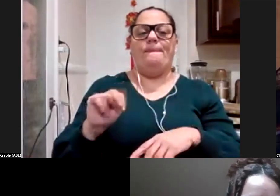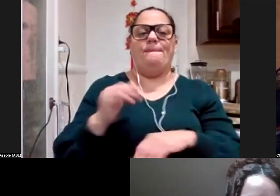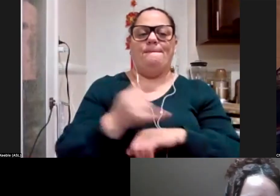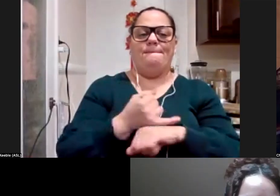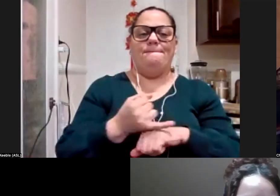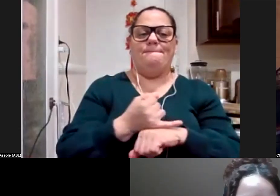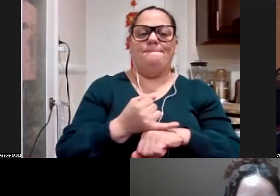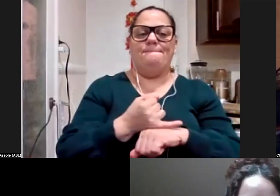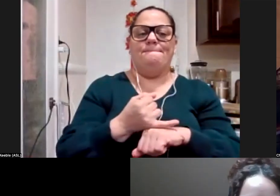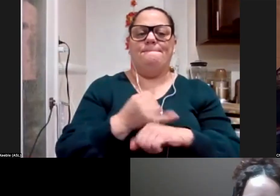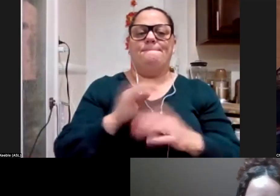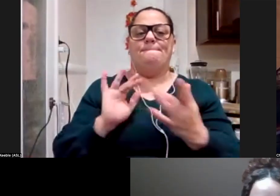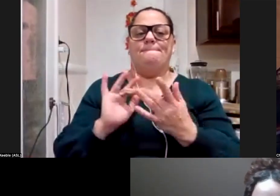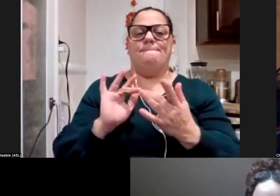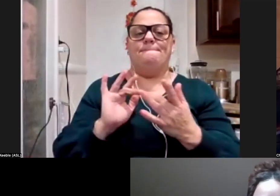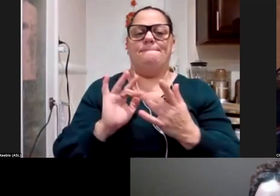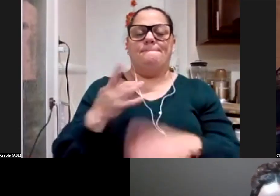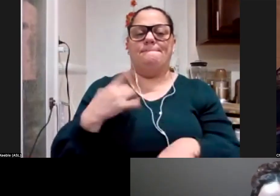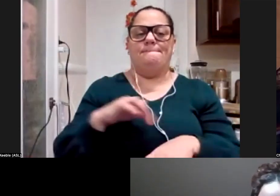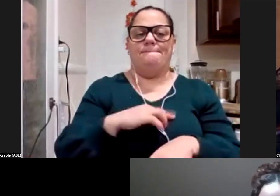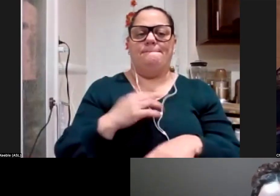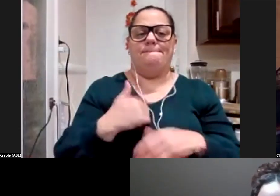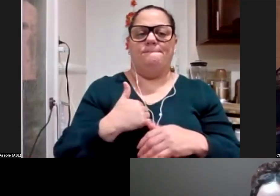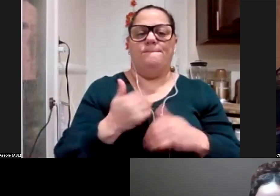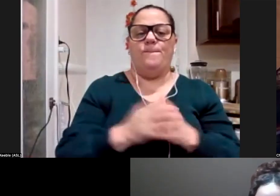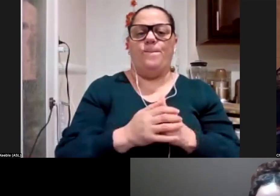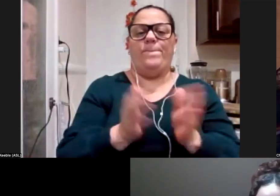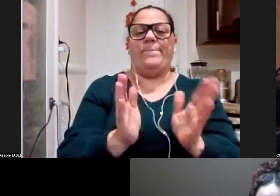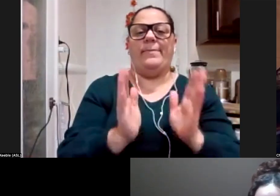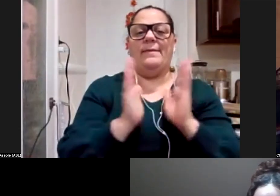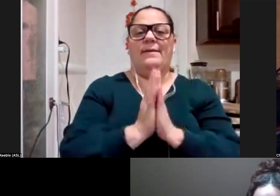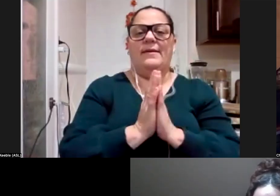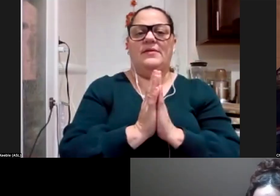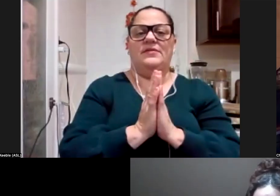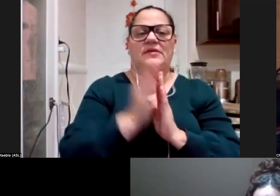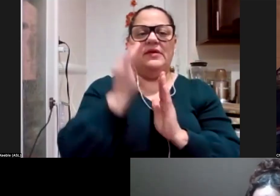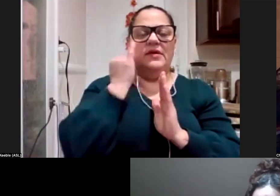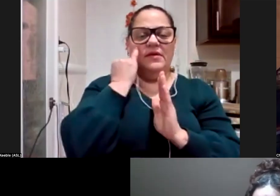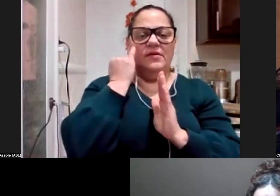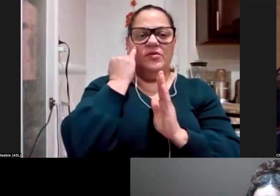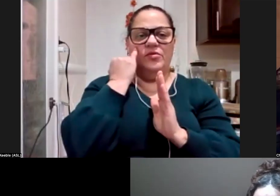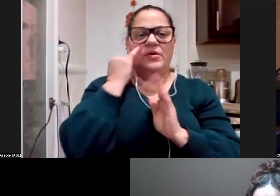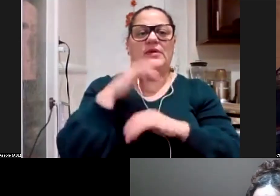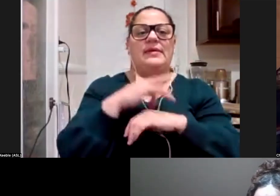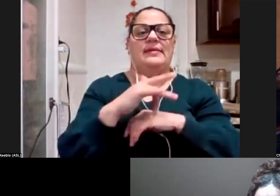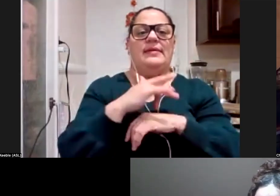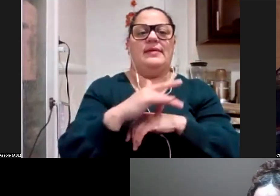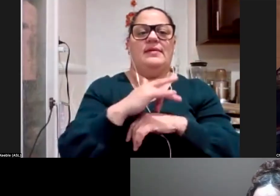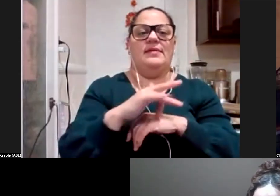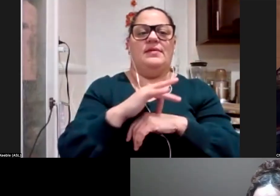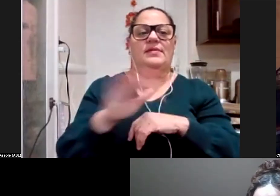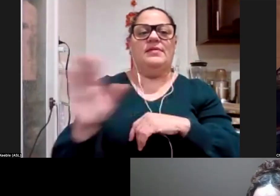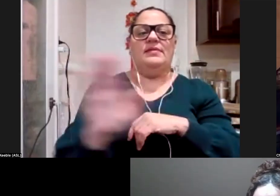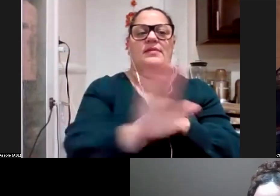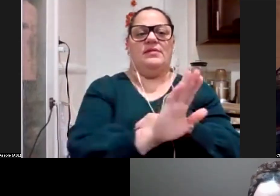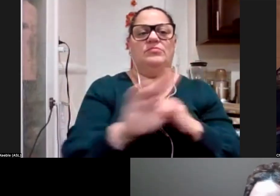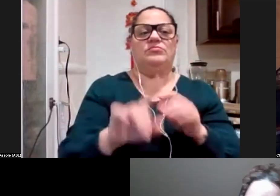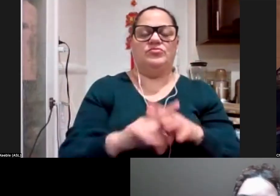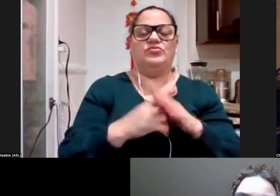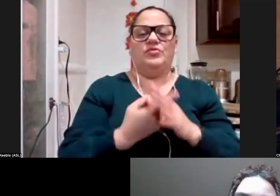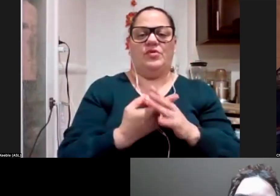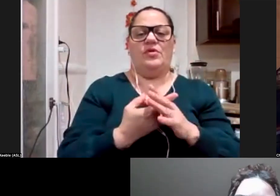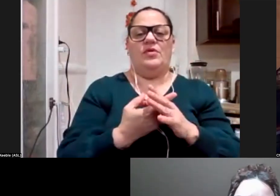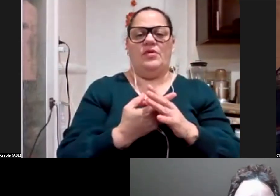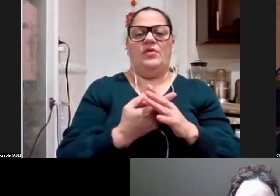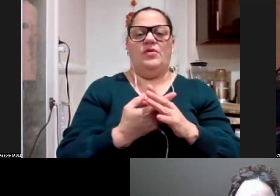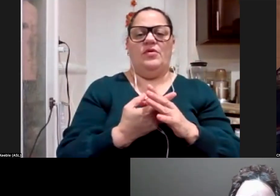to us as Natalie said and uh asked us if we could uh allow them to curate um uh an exhibit focused